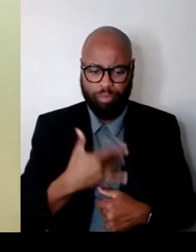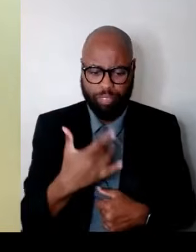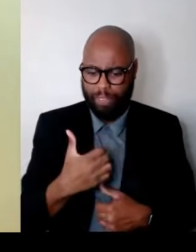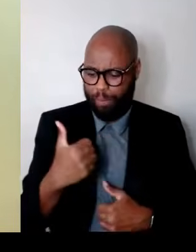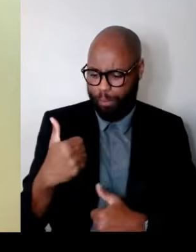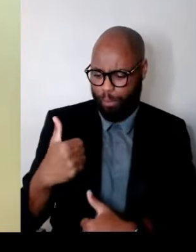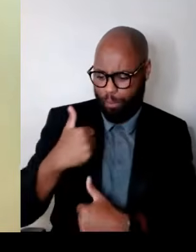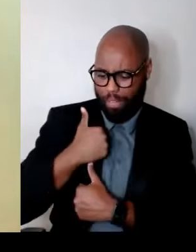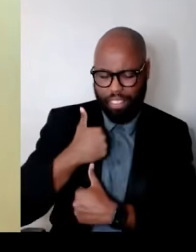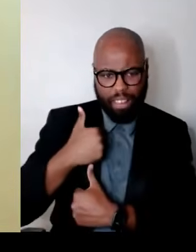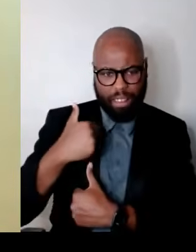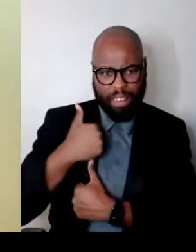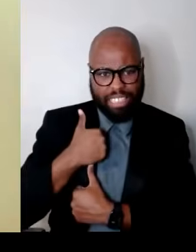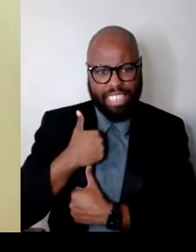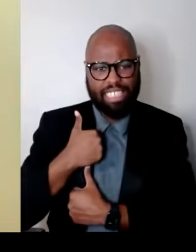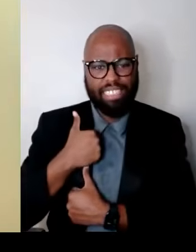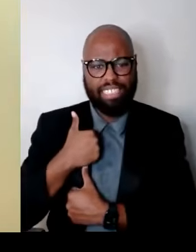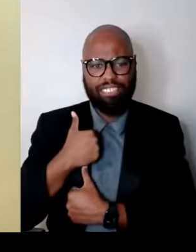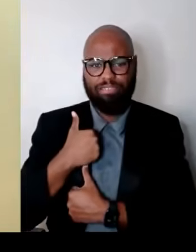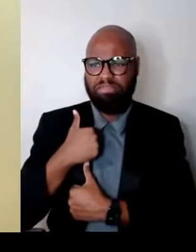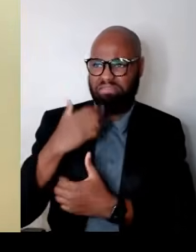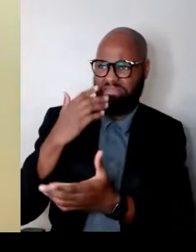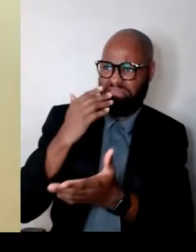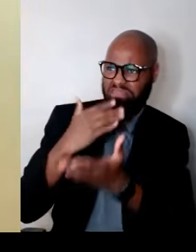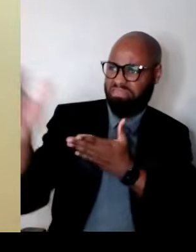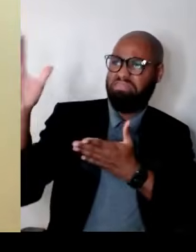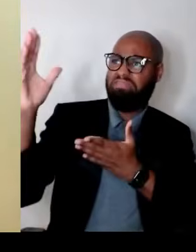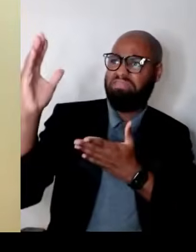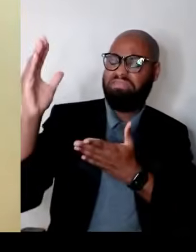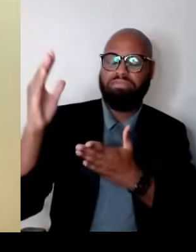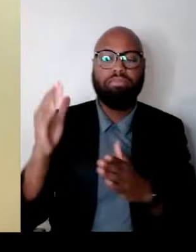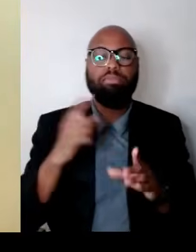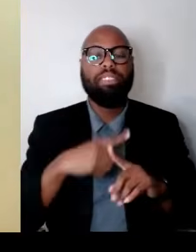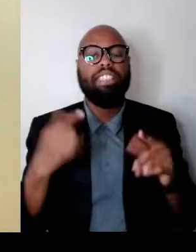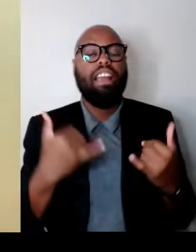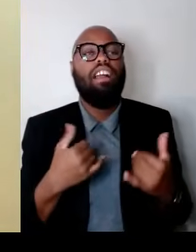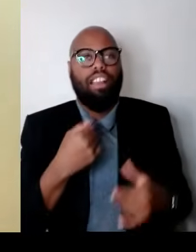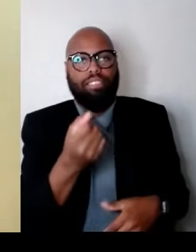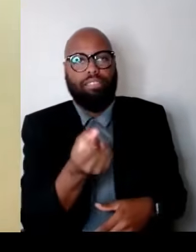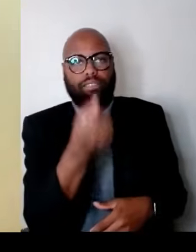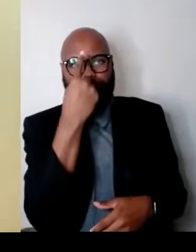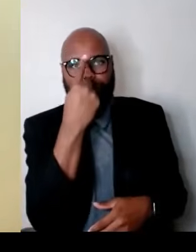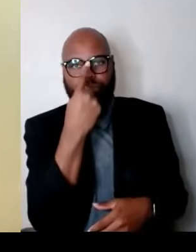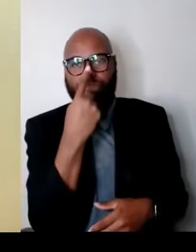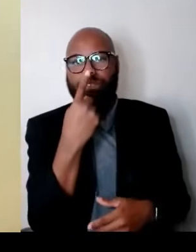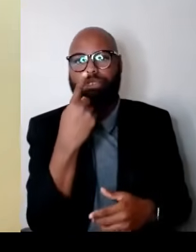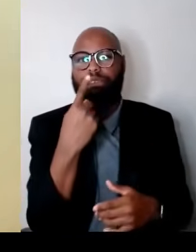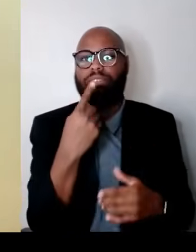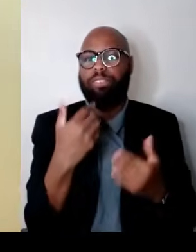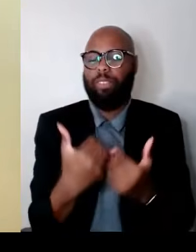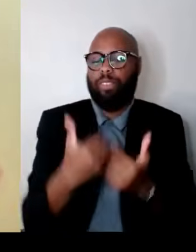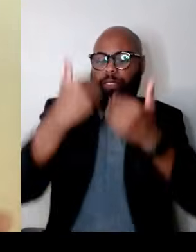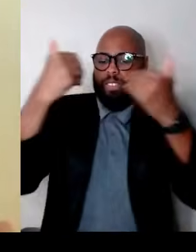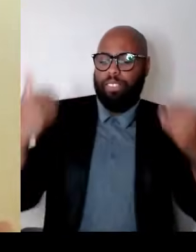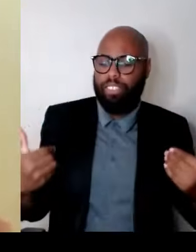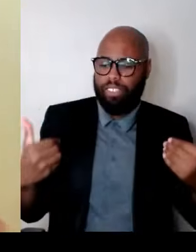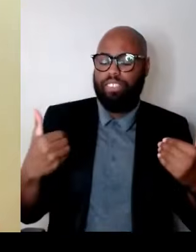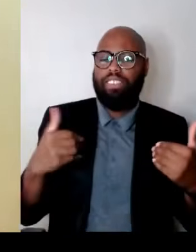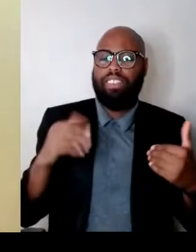But now, I understand that polarizing our community is further dividing us